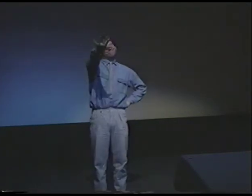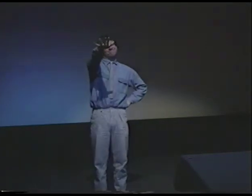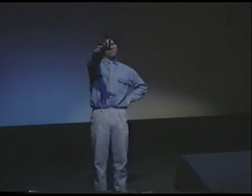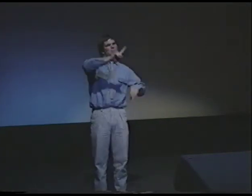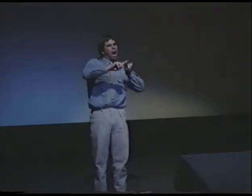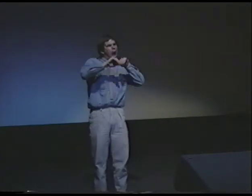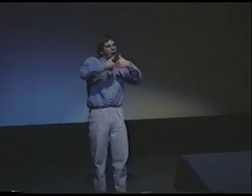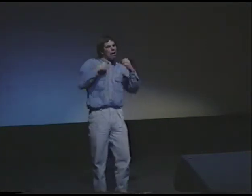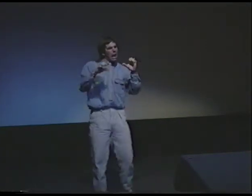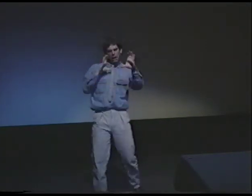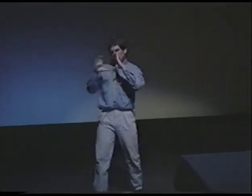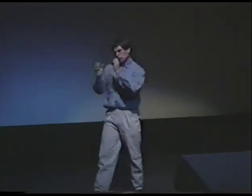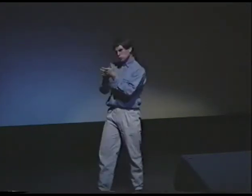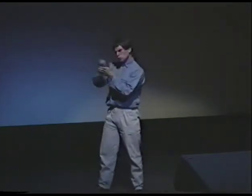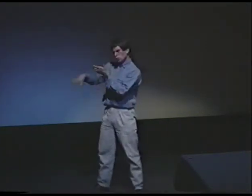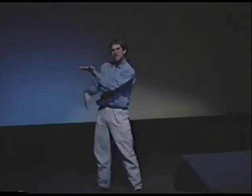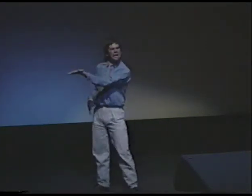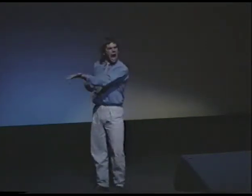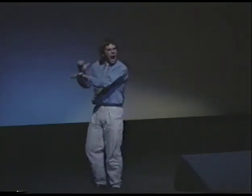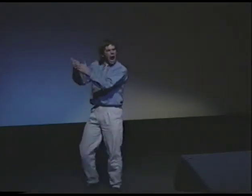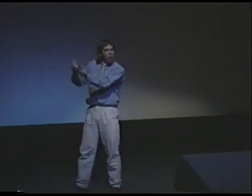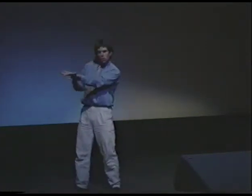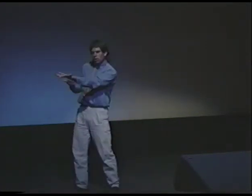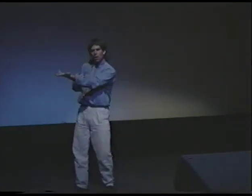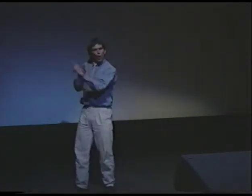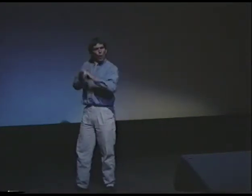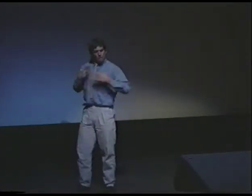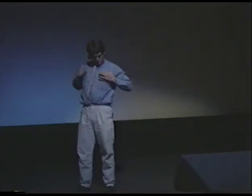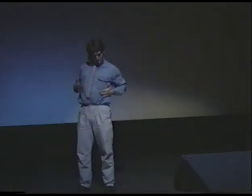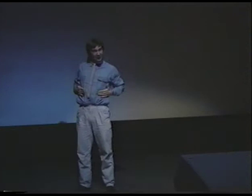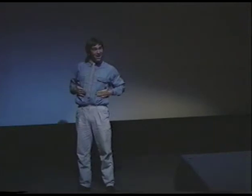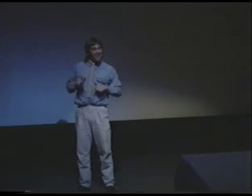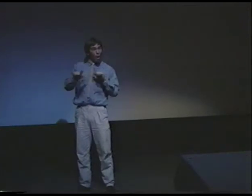I was oral, but my speech wasn't that good. So how could I communicate with the other students?